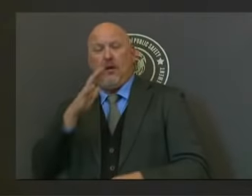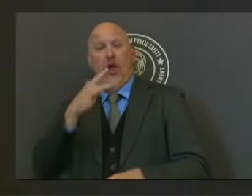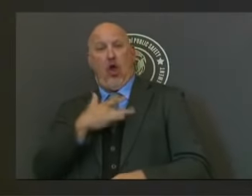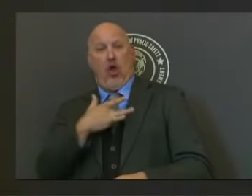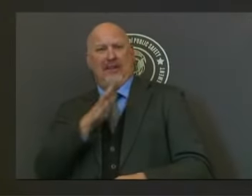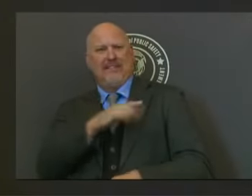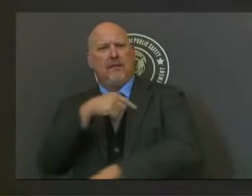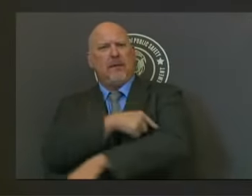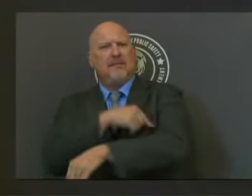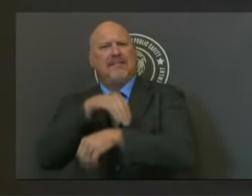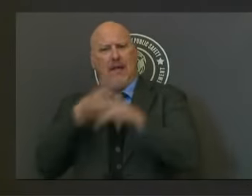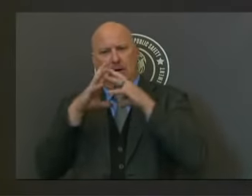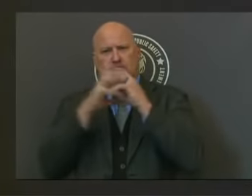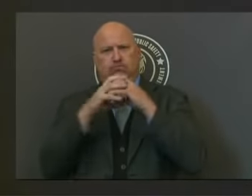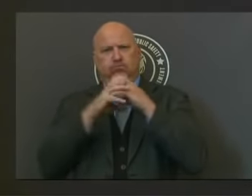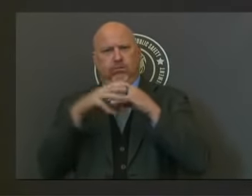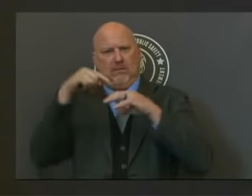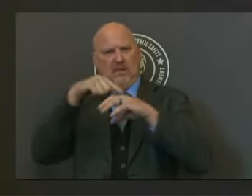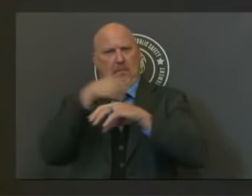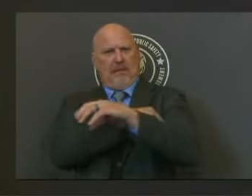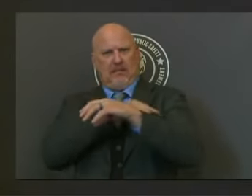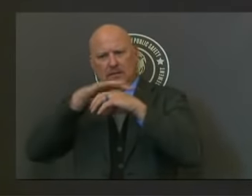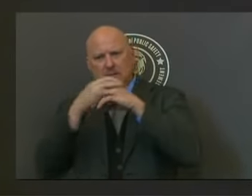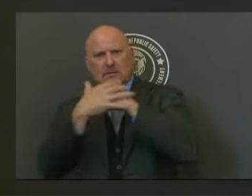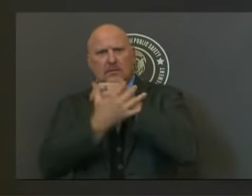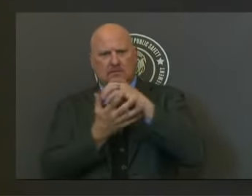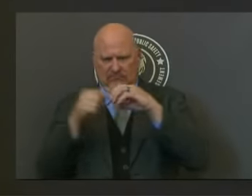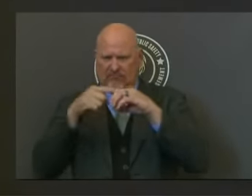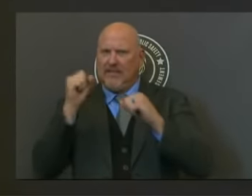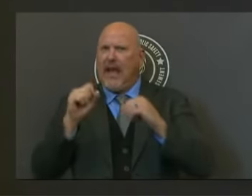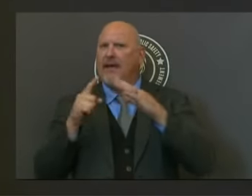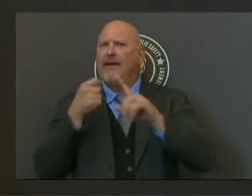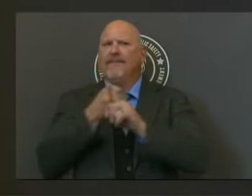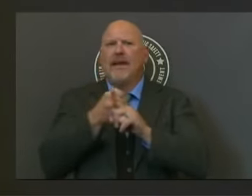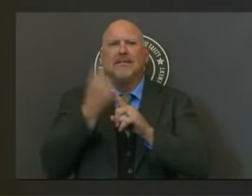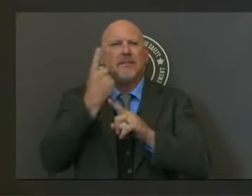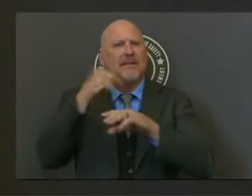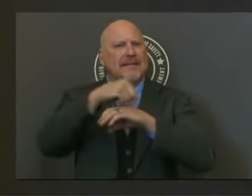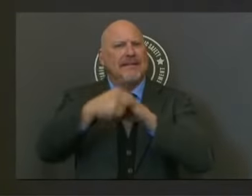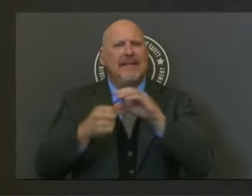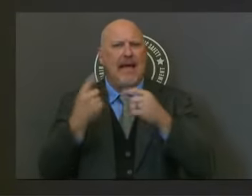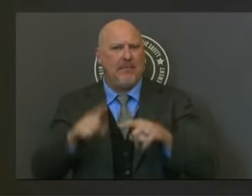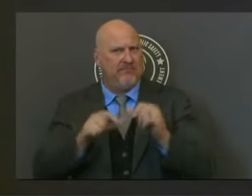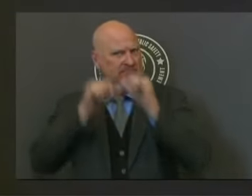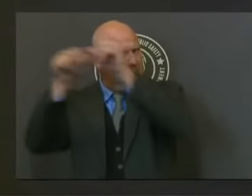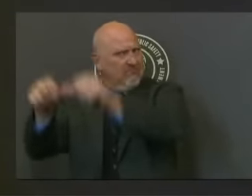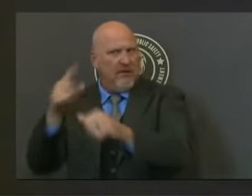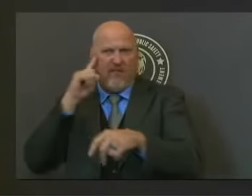inflammation of the sack